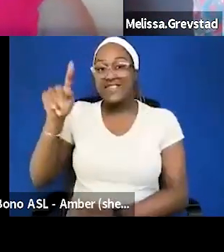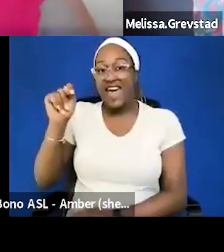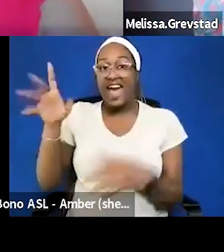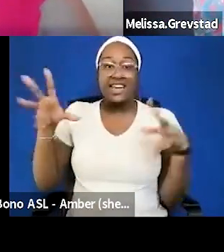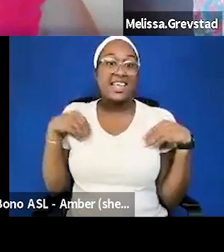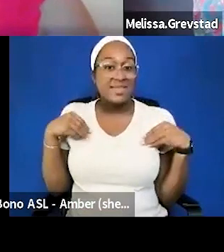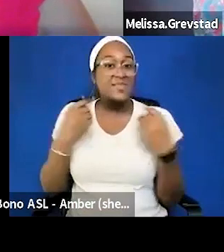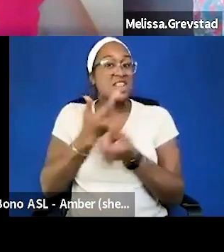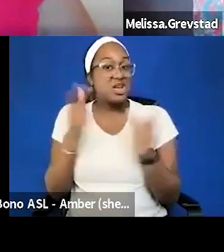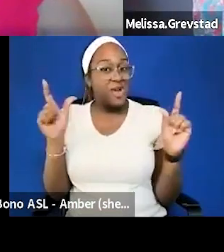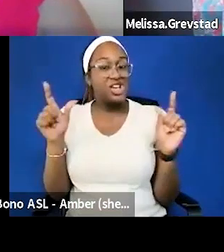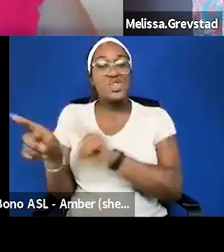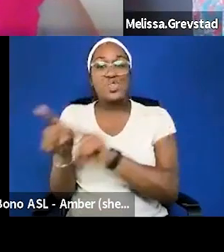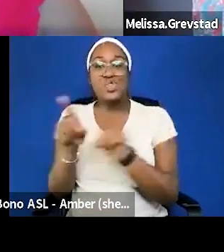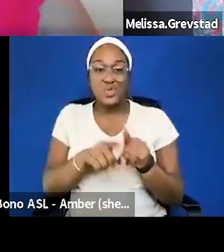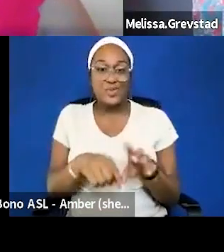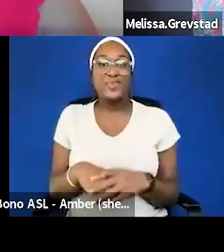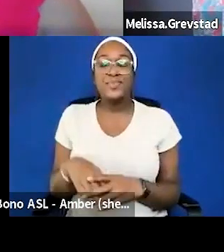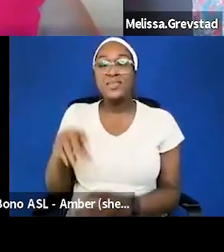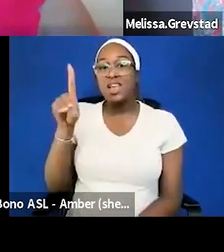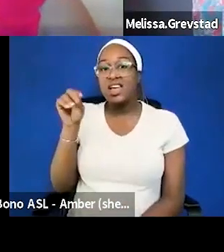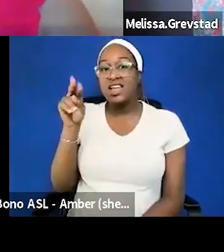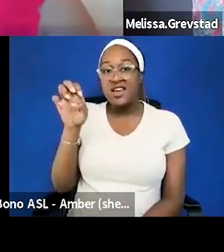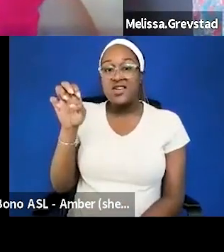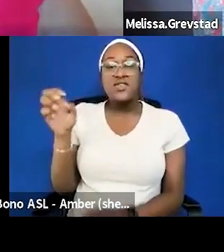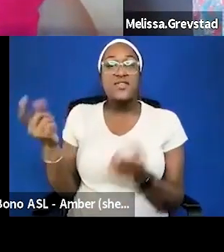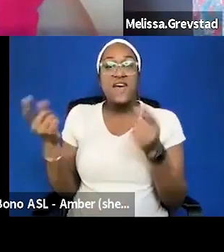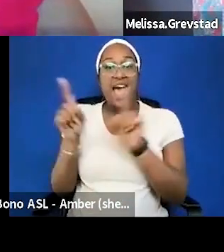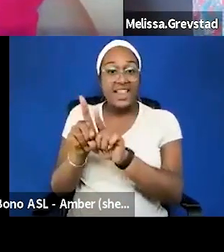I am also a Dove ally on the Campaign for Size Freedom.